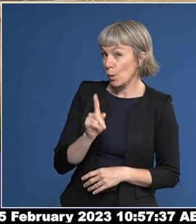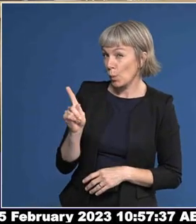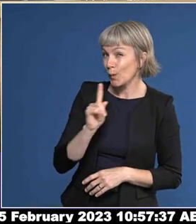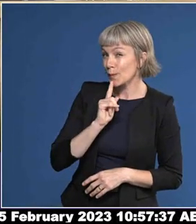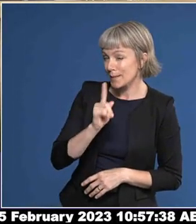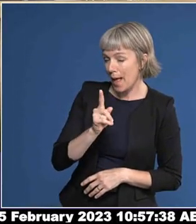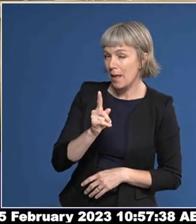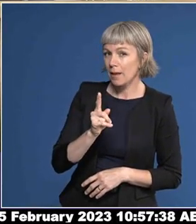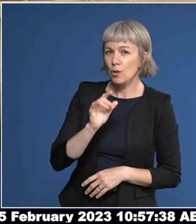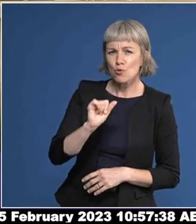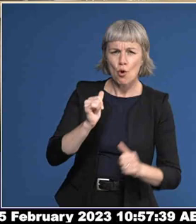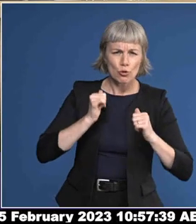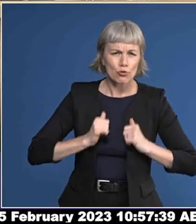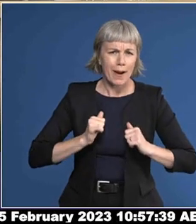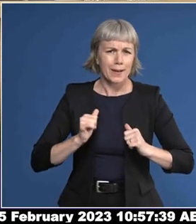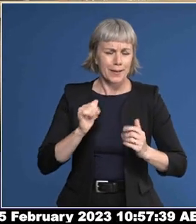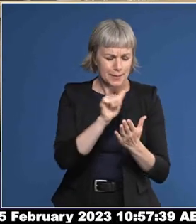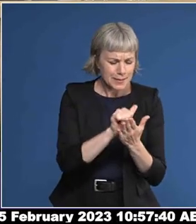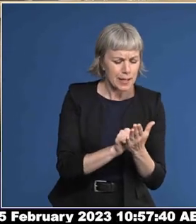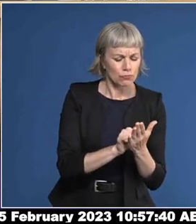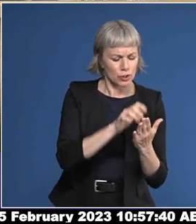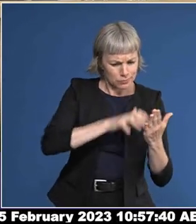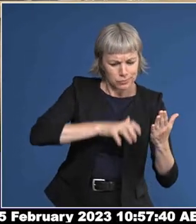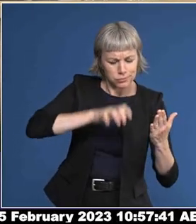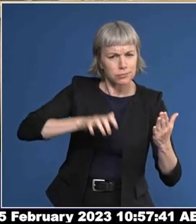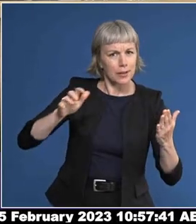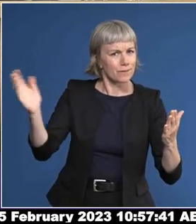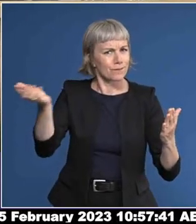So page 8 and 9 of your response is lots of different modules on all sorts of different